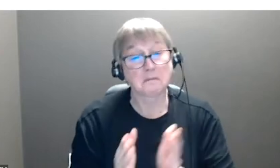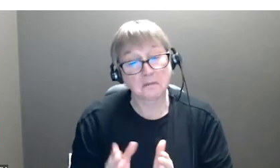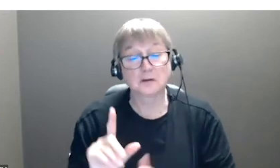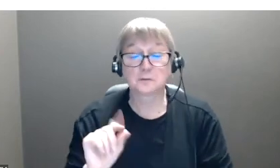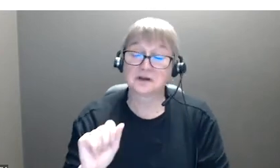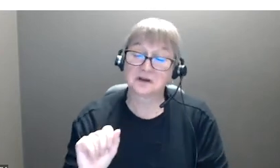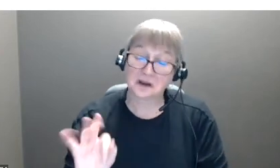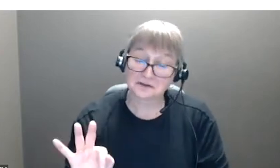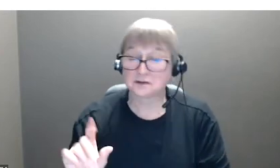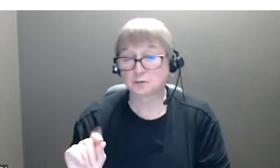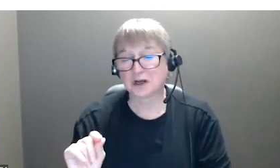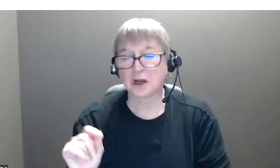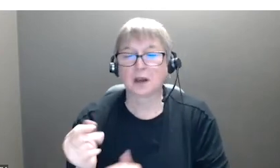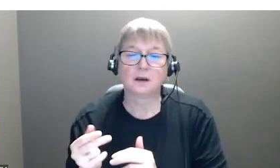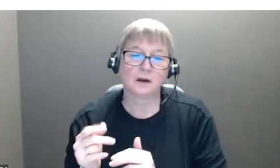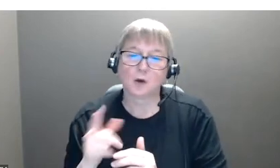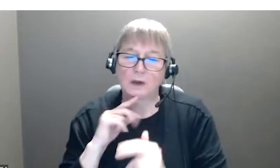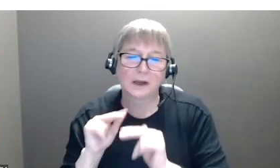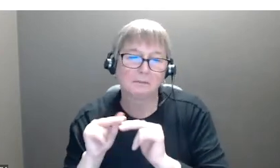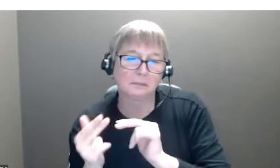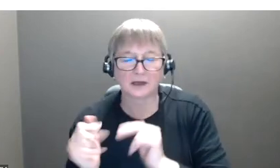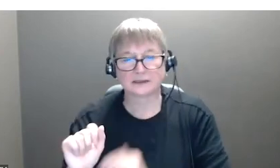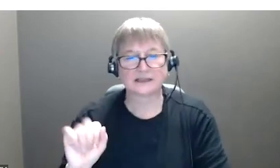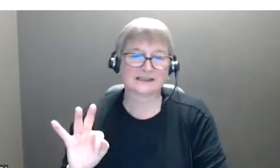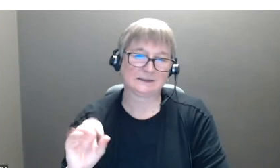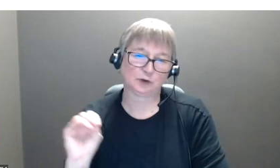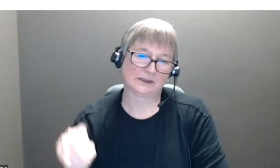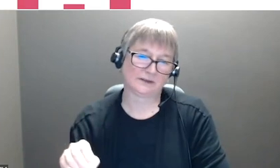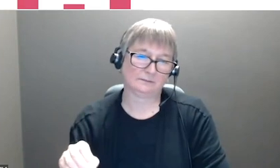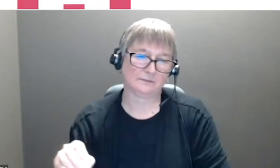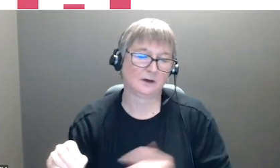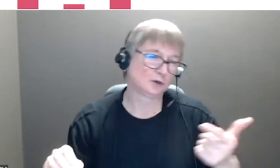the Opportunities Fund clients who identified themselves as visible minority. So, just in